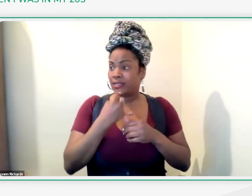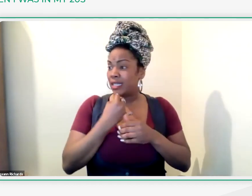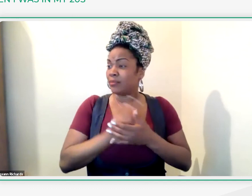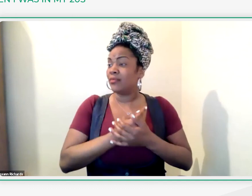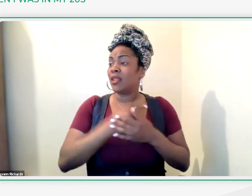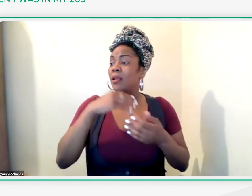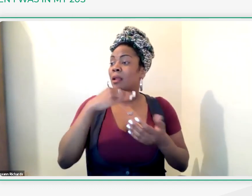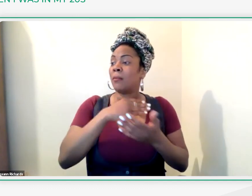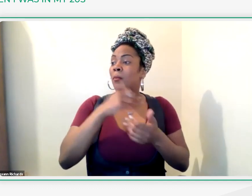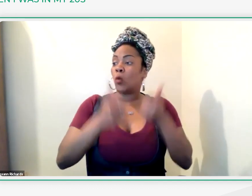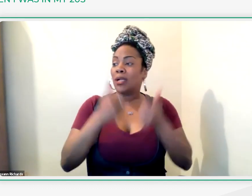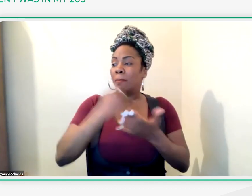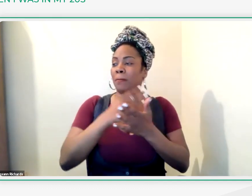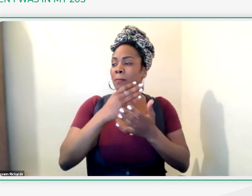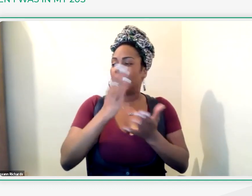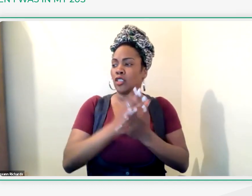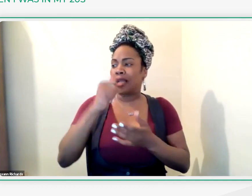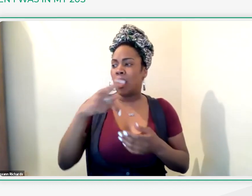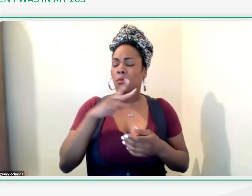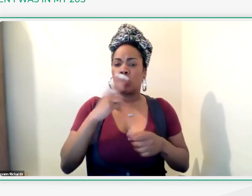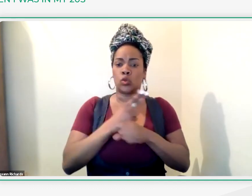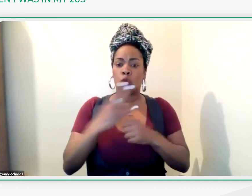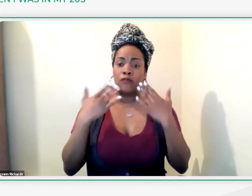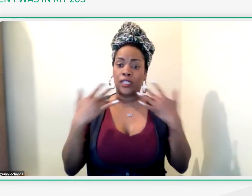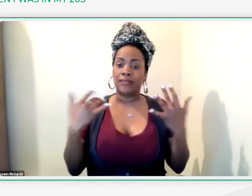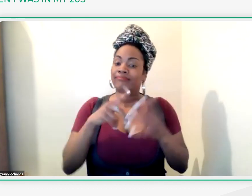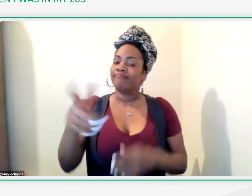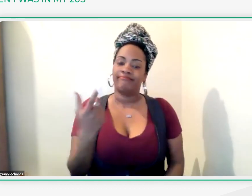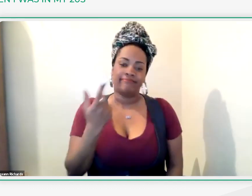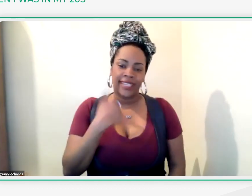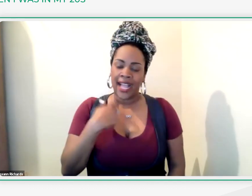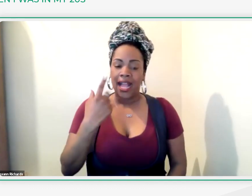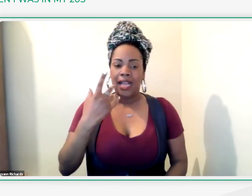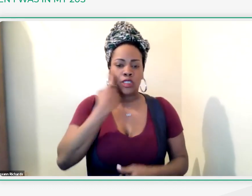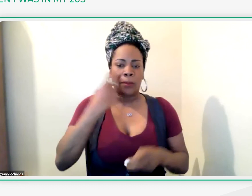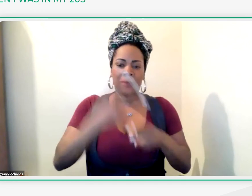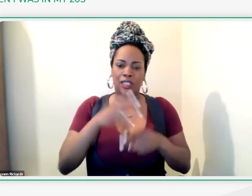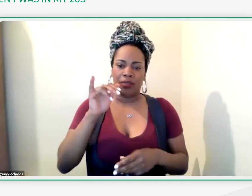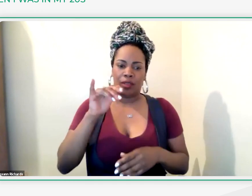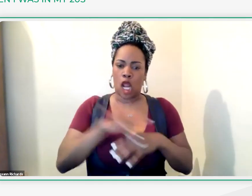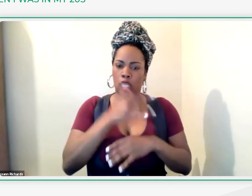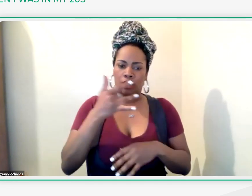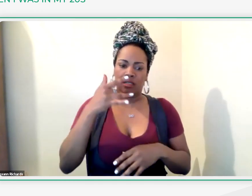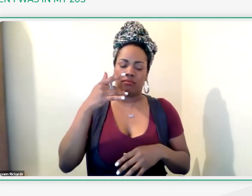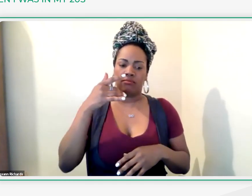Next question says: Which of the budget apps are user-friendly?